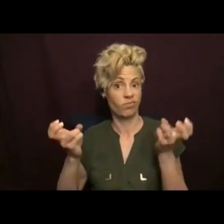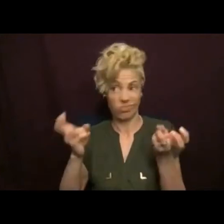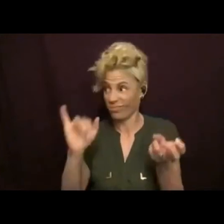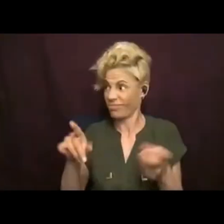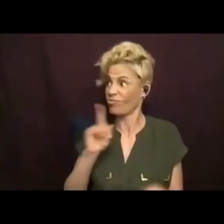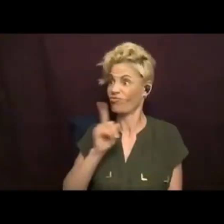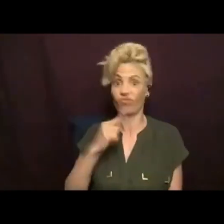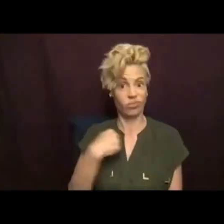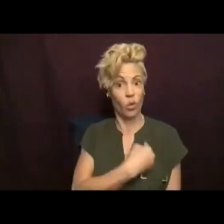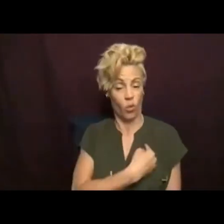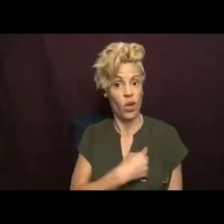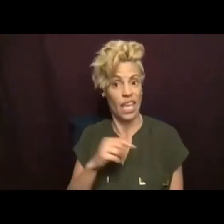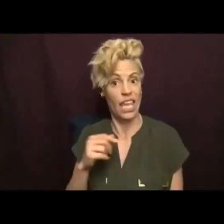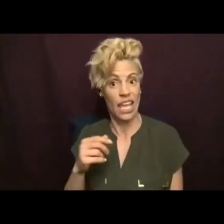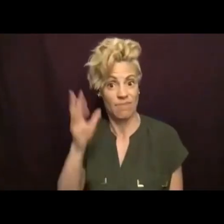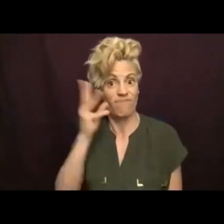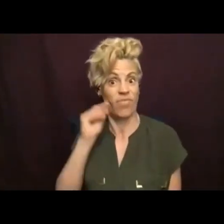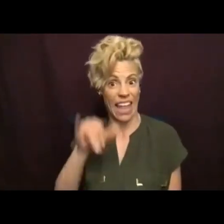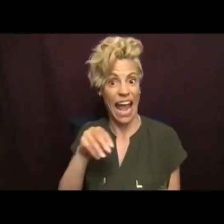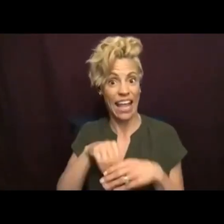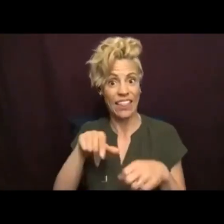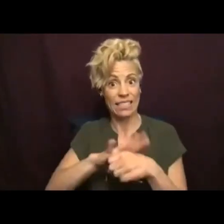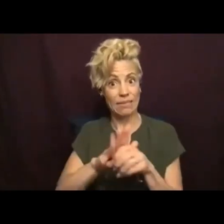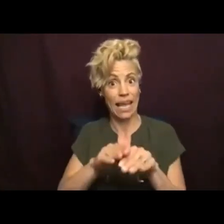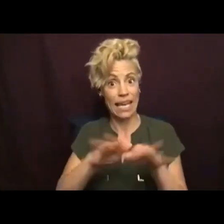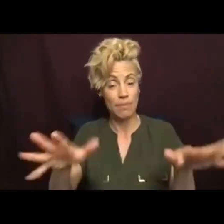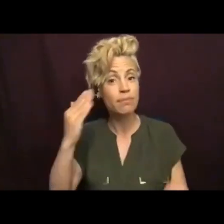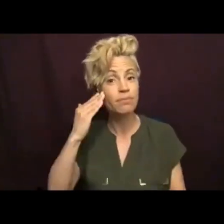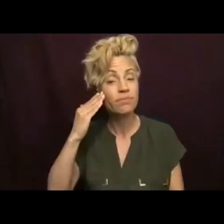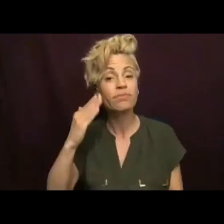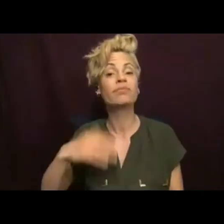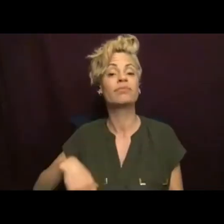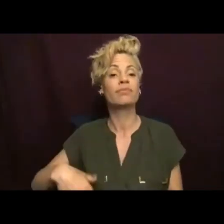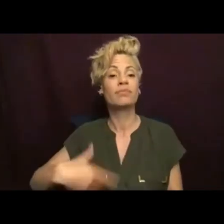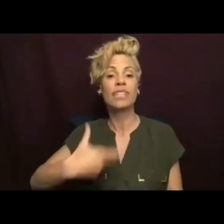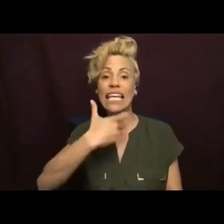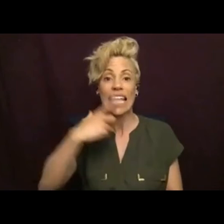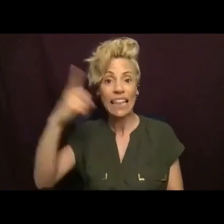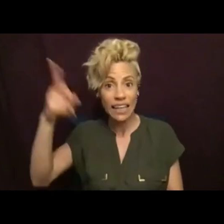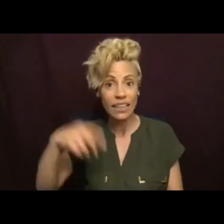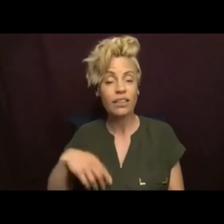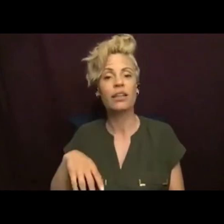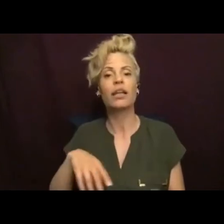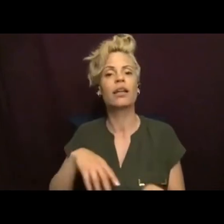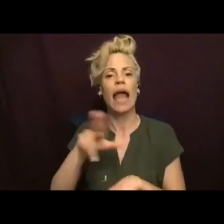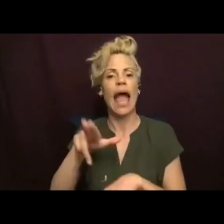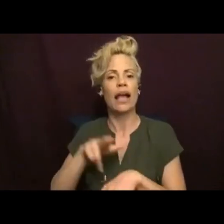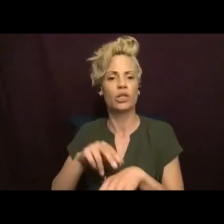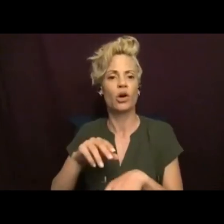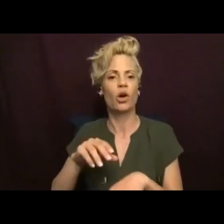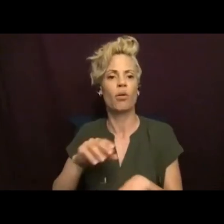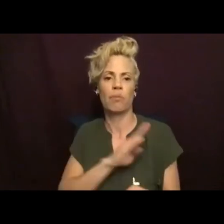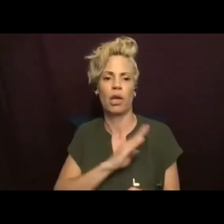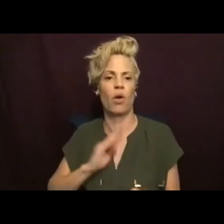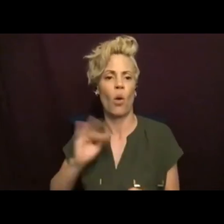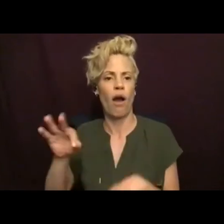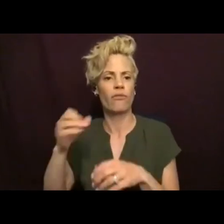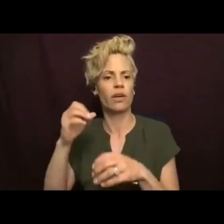In England, the National Bureau of Statistics did a follow up of who is getting COVID the most